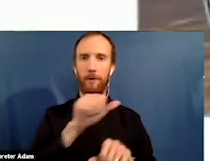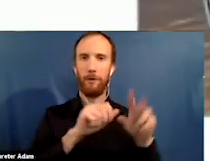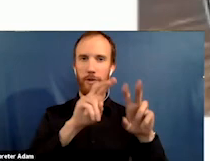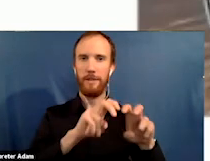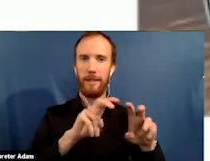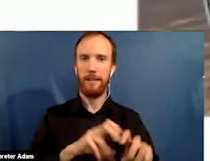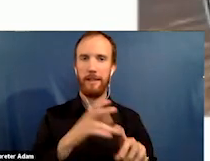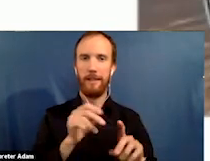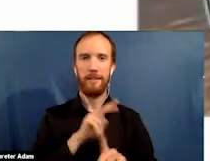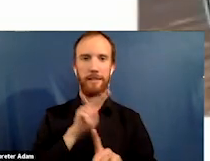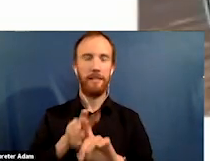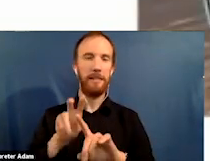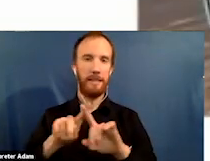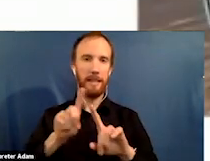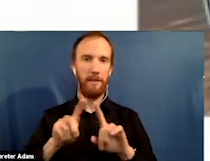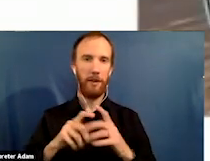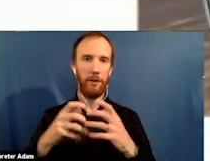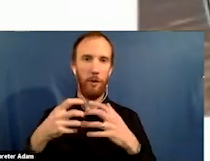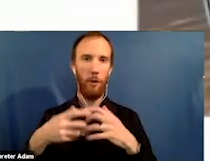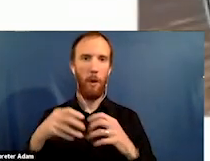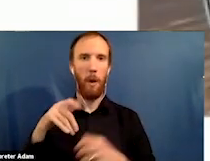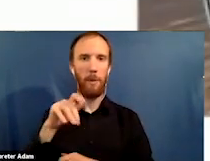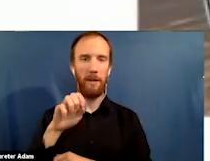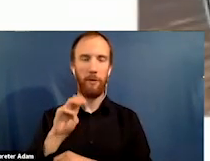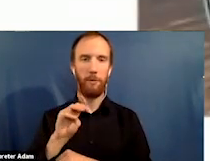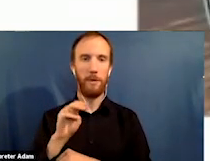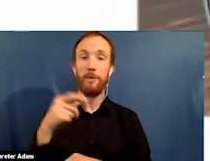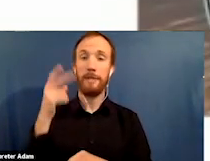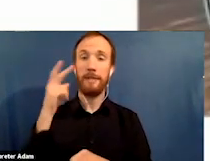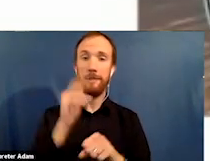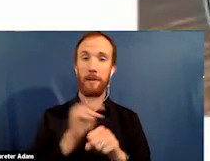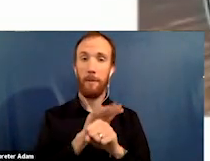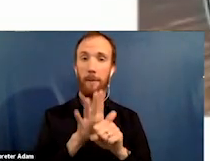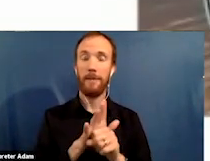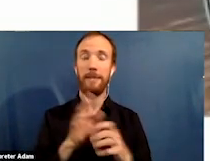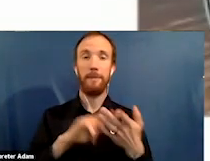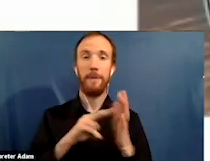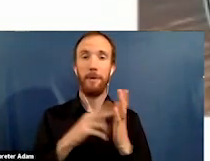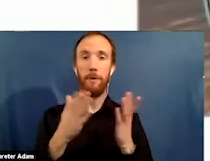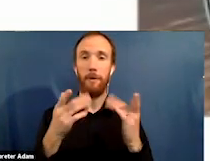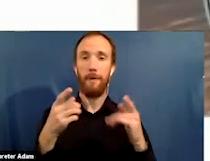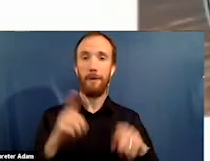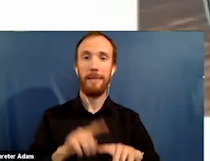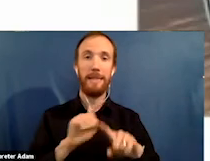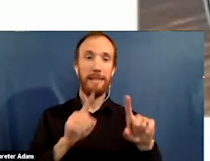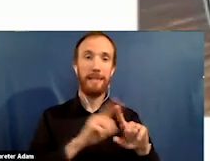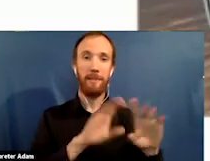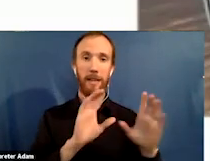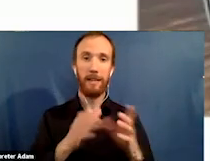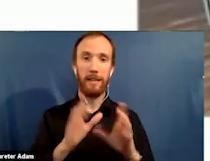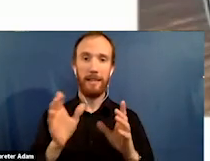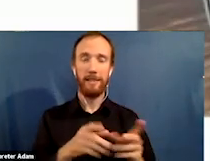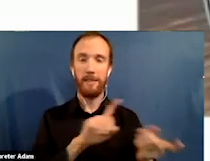As a result of the pandemic, several courses have shifted online, and as a result, forums have been set up on platforms